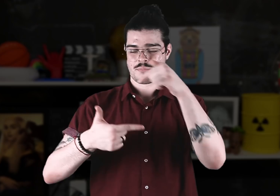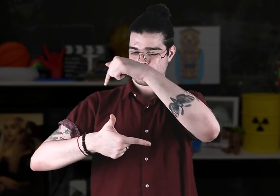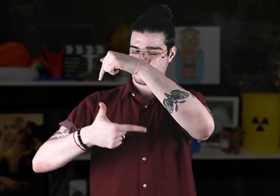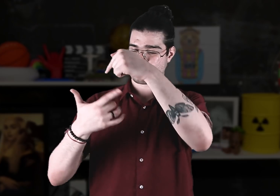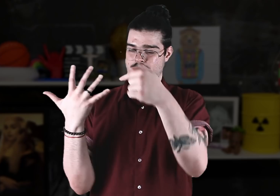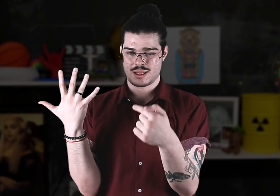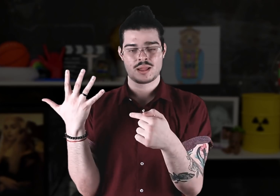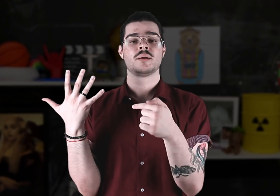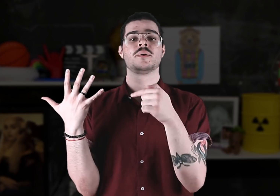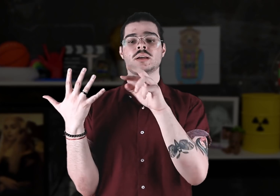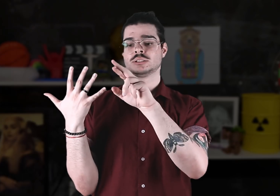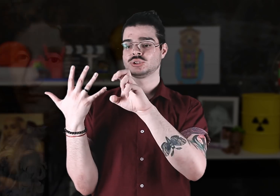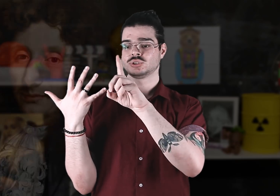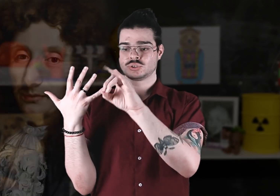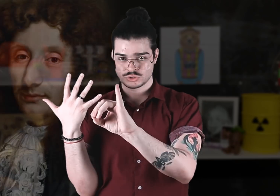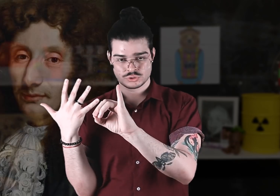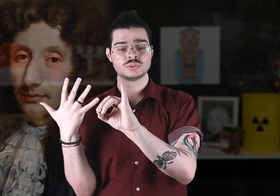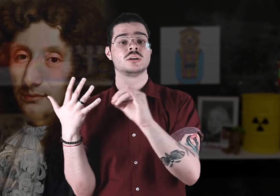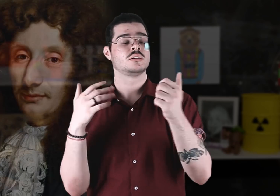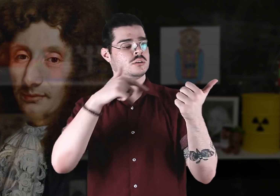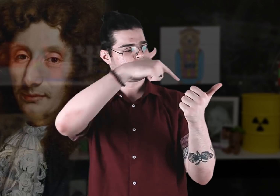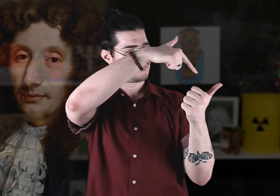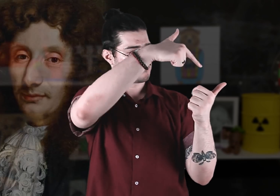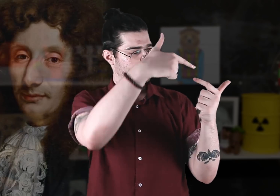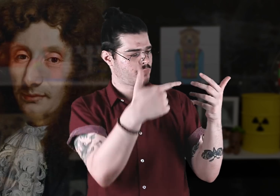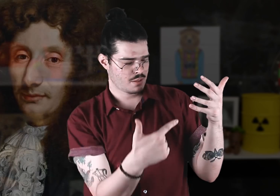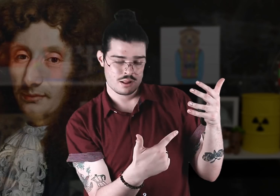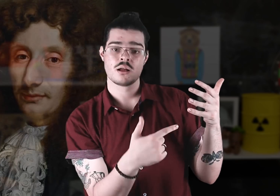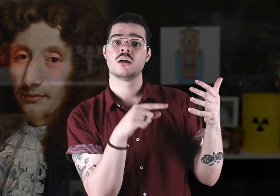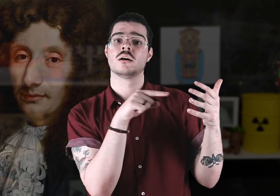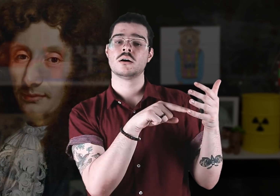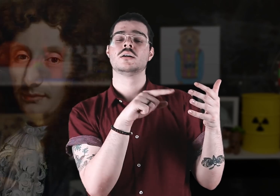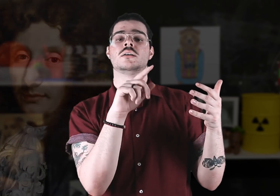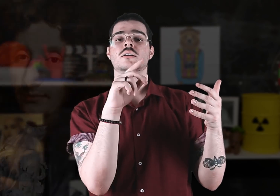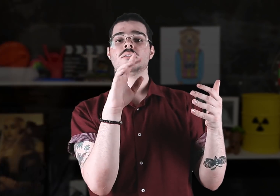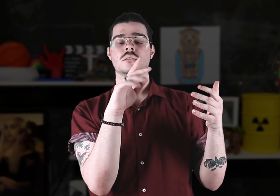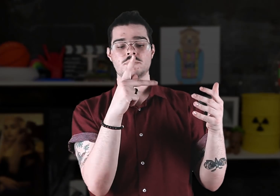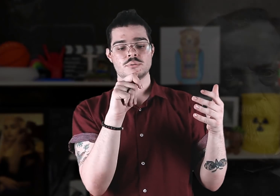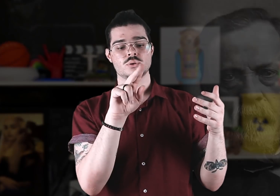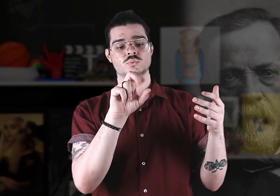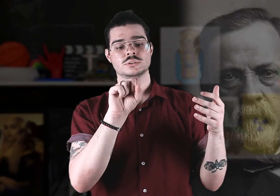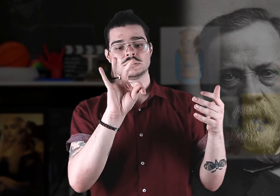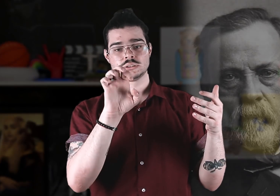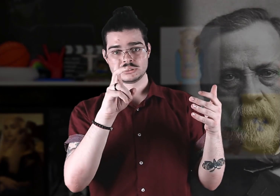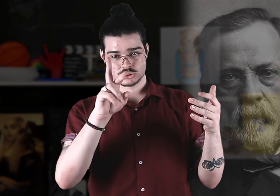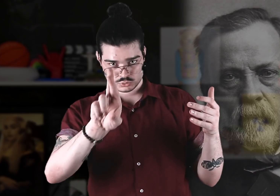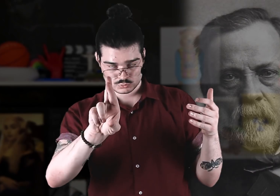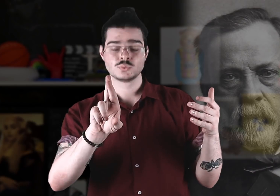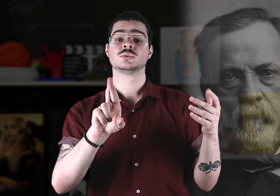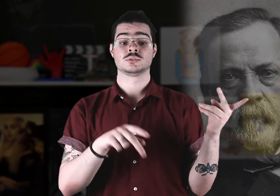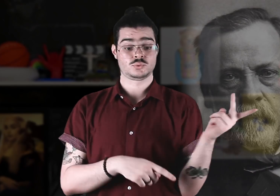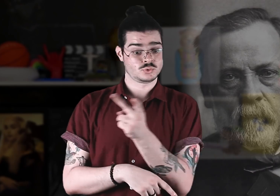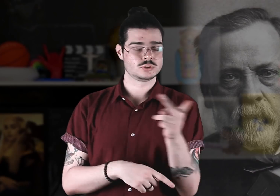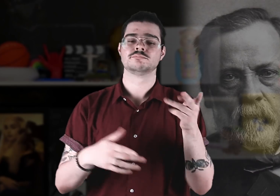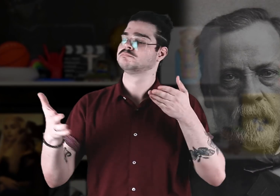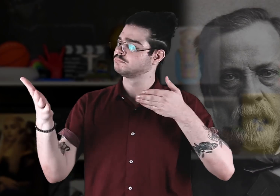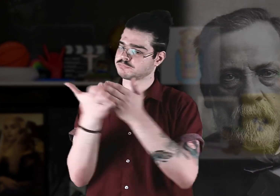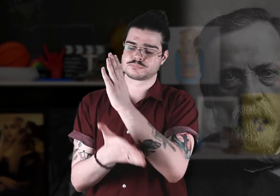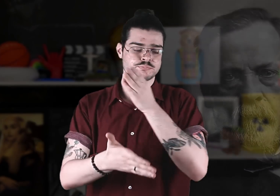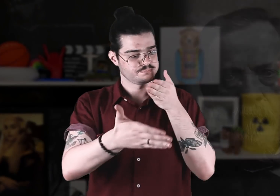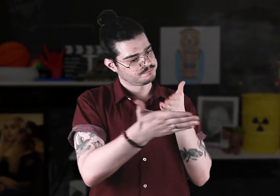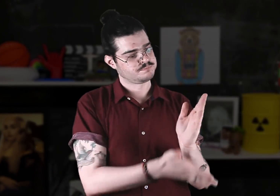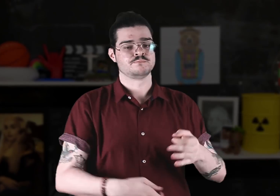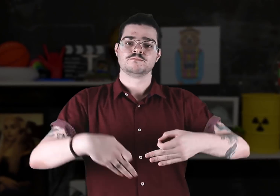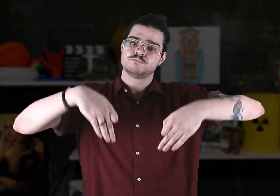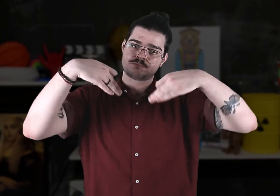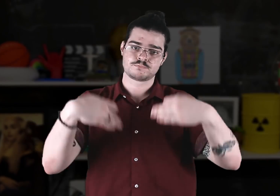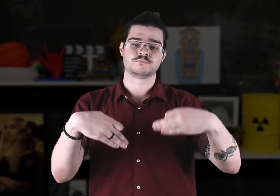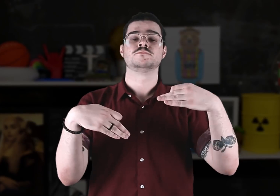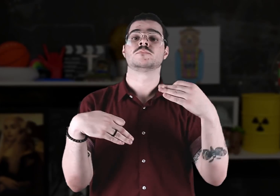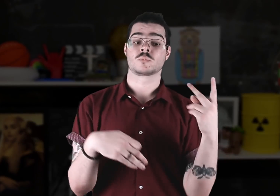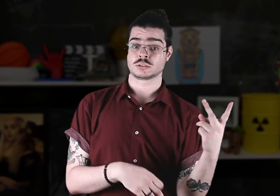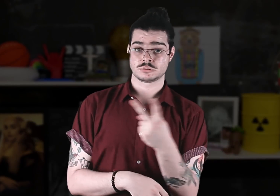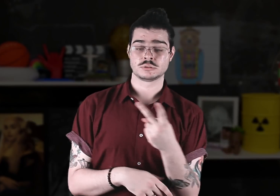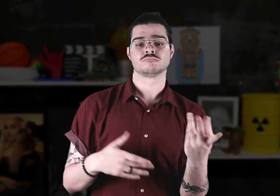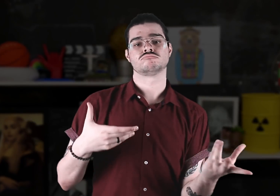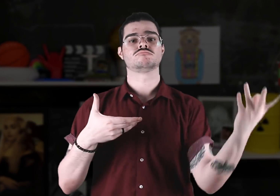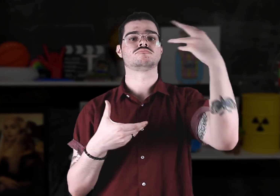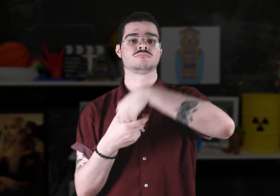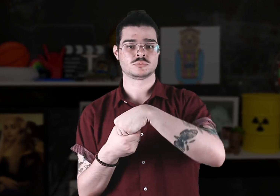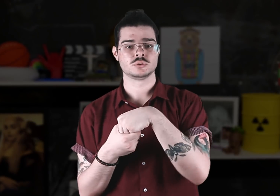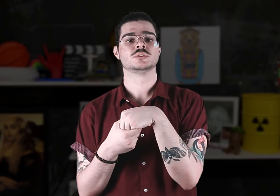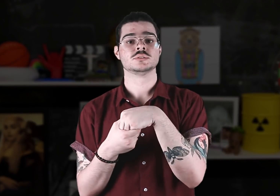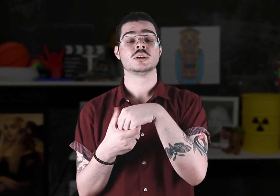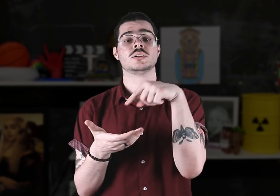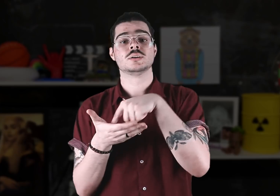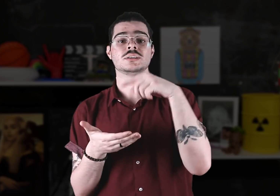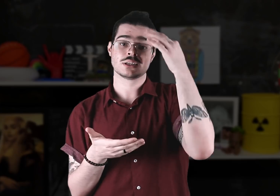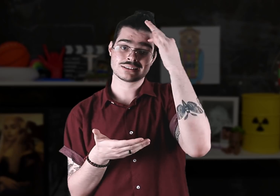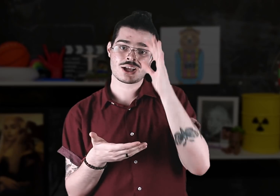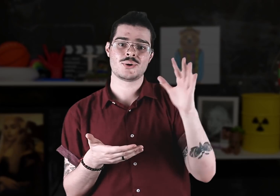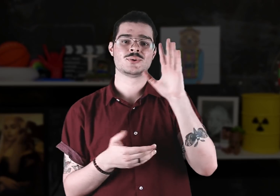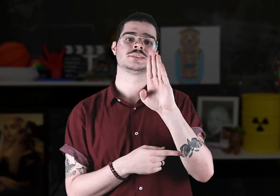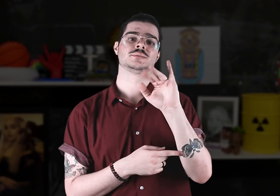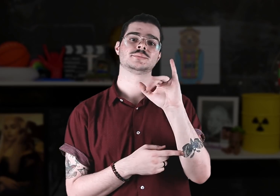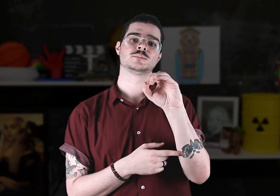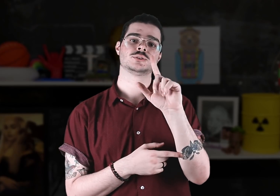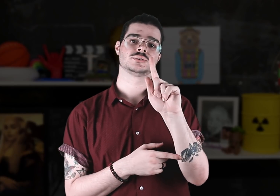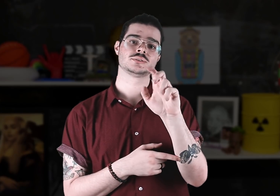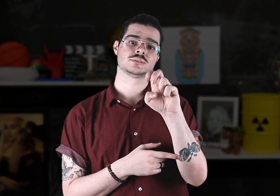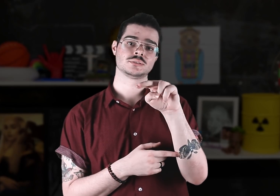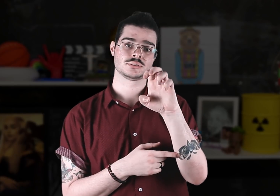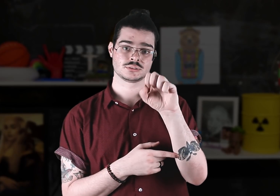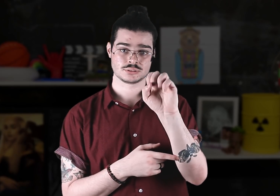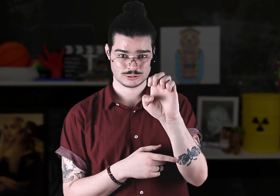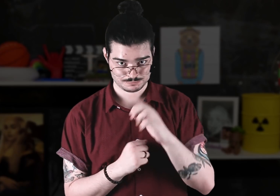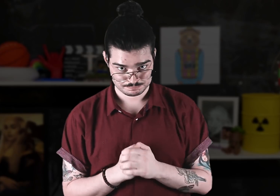The hypotheses of Redi and Pasteur are proven, and are mentioned in the Theory of Biogenesis.